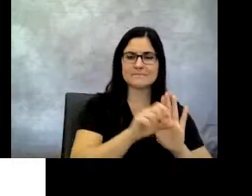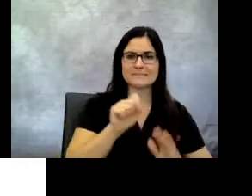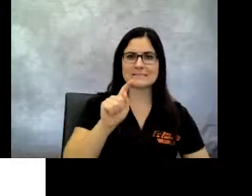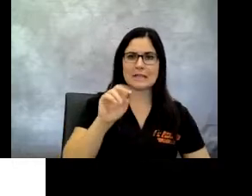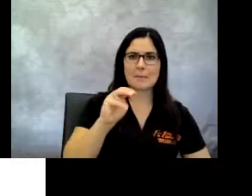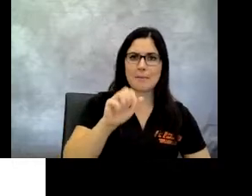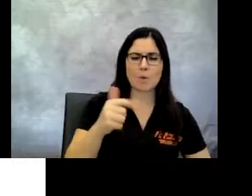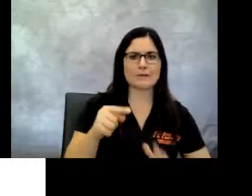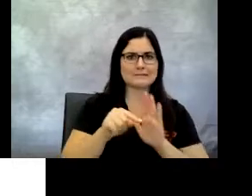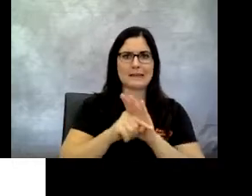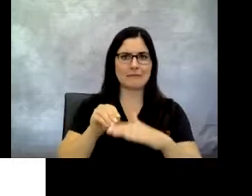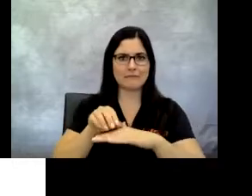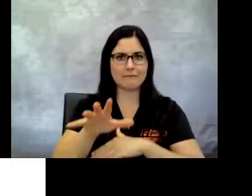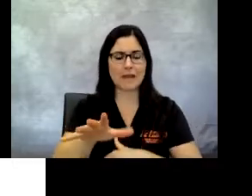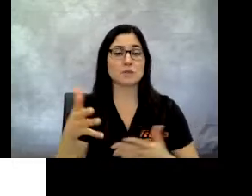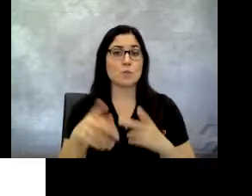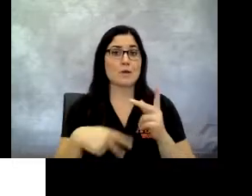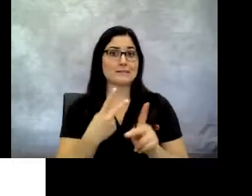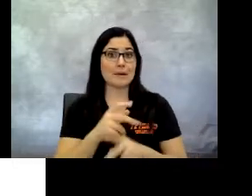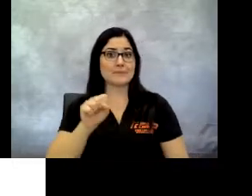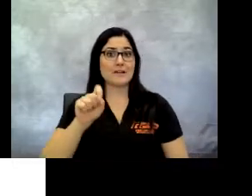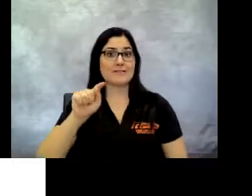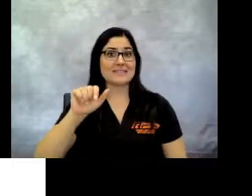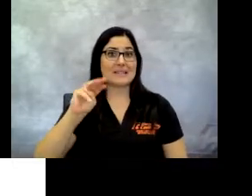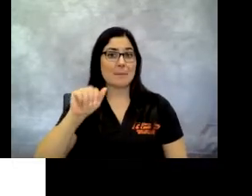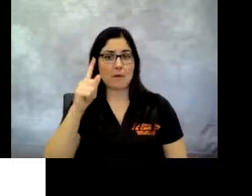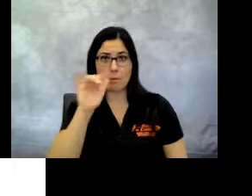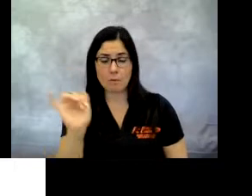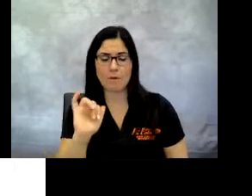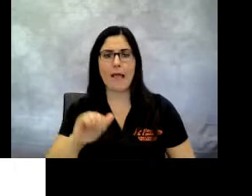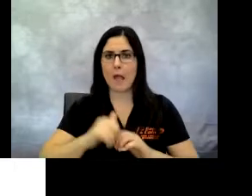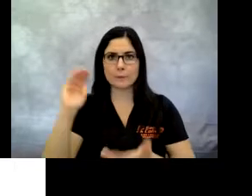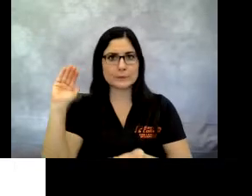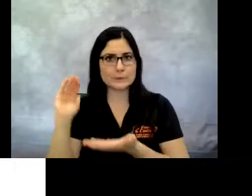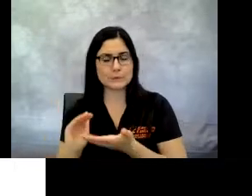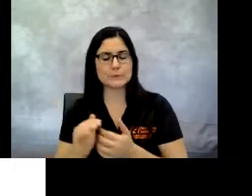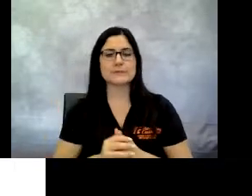What are the types of stigma? How can we reduce it? You know, how can we reduce it amongst our students?